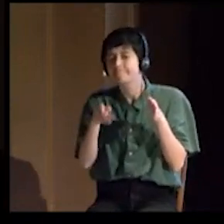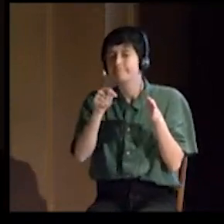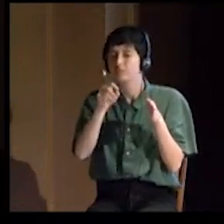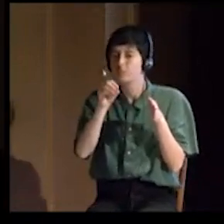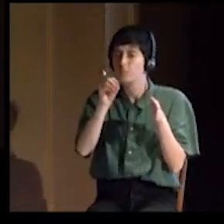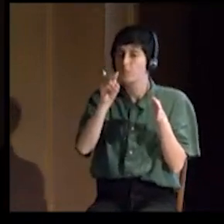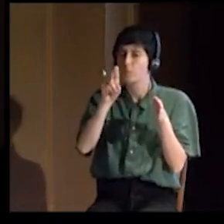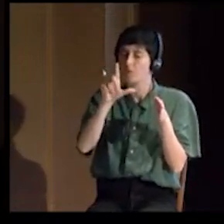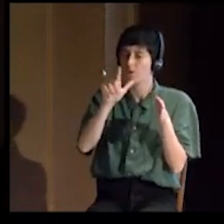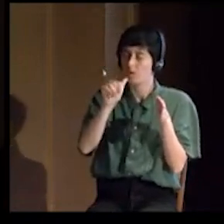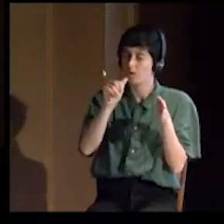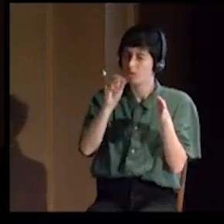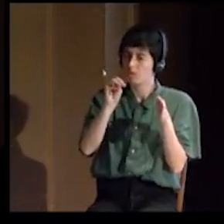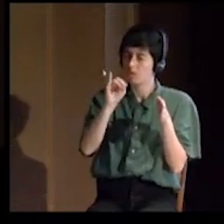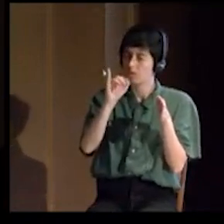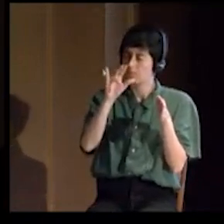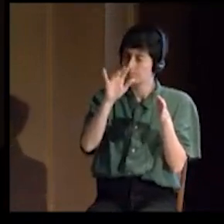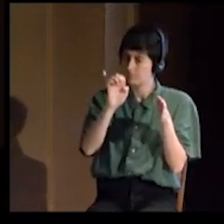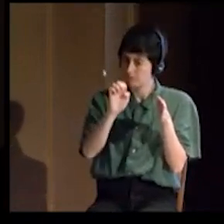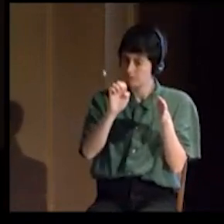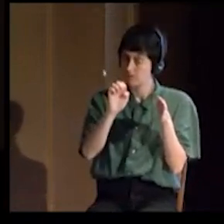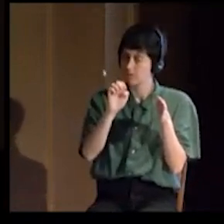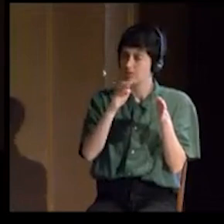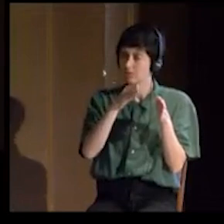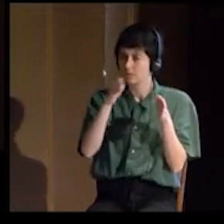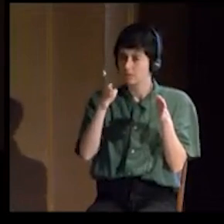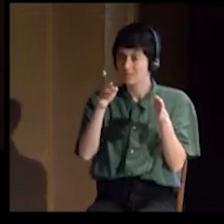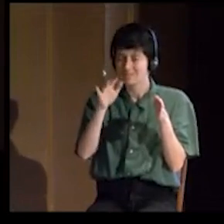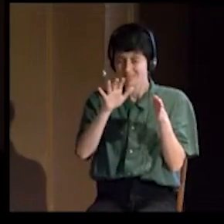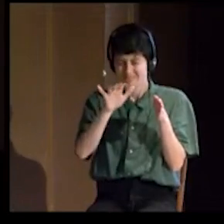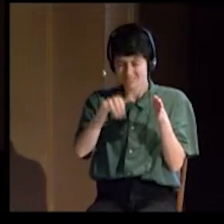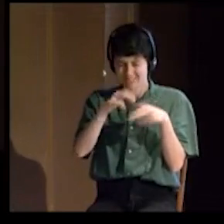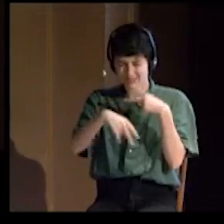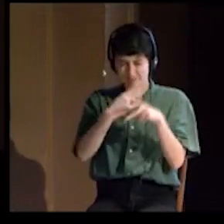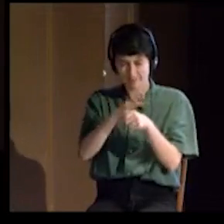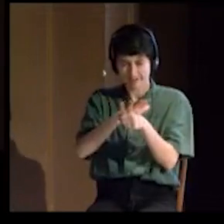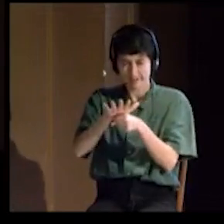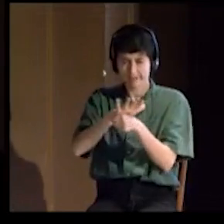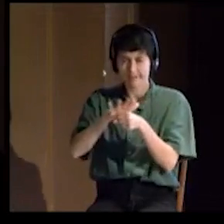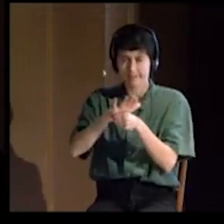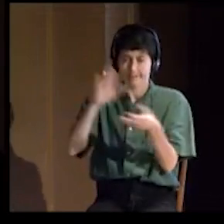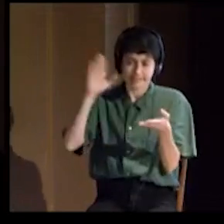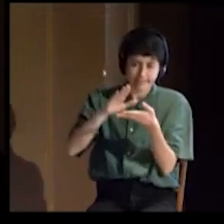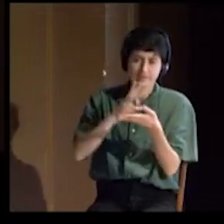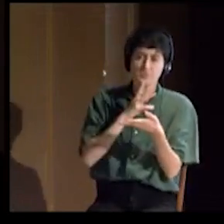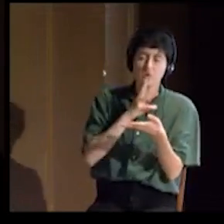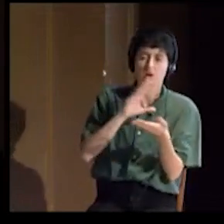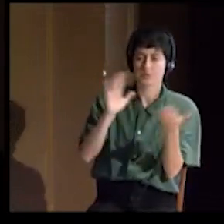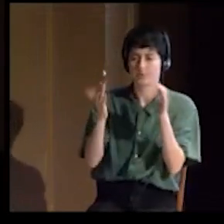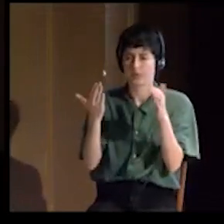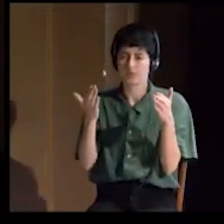but that's in a place where there's typically lower water contents than say a subduction zone. So that's a great question,